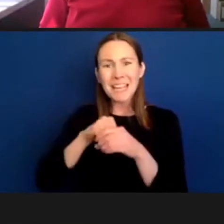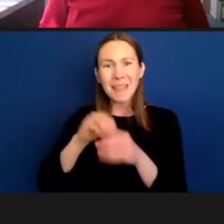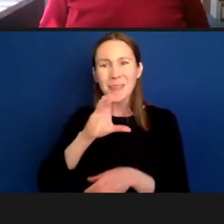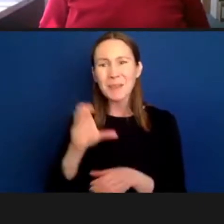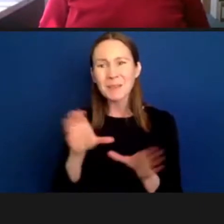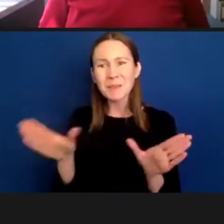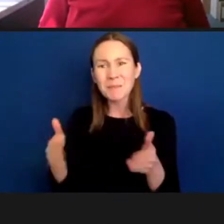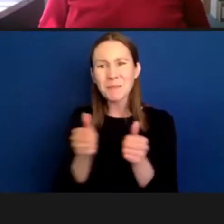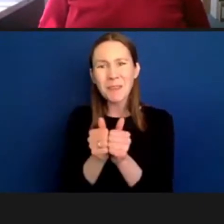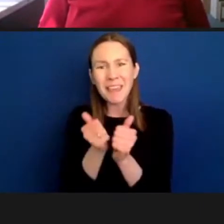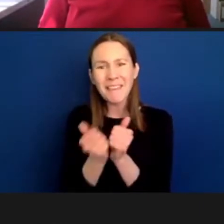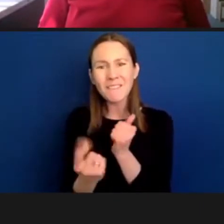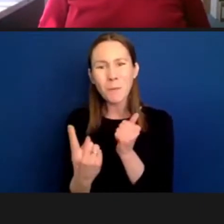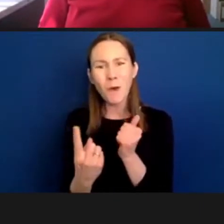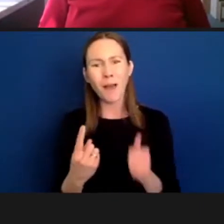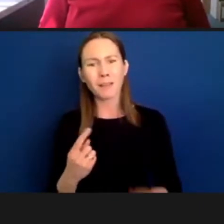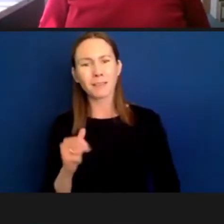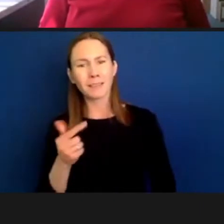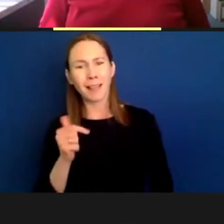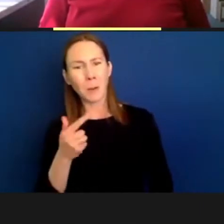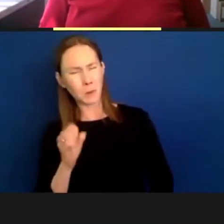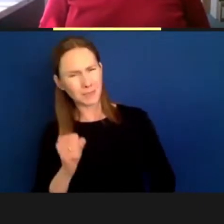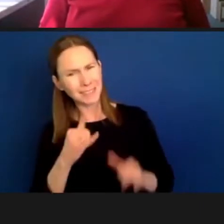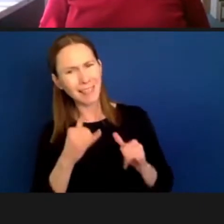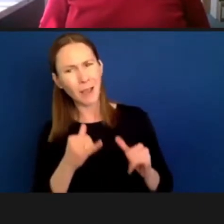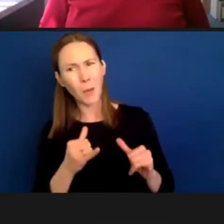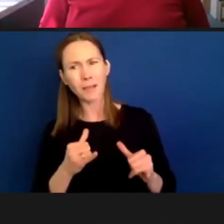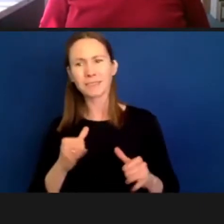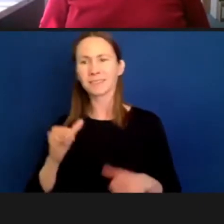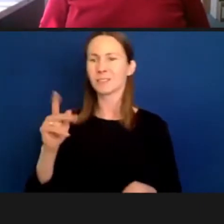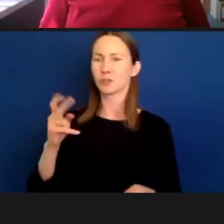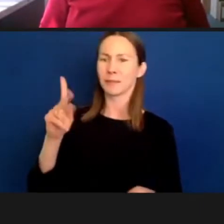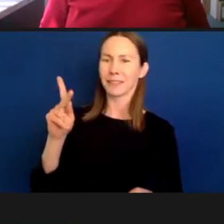Likewise, thank you! Totally agree.